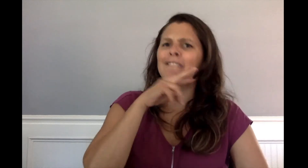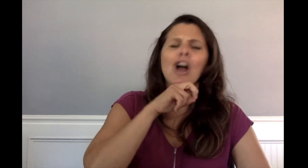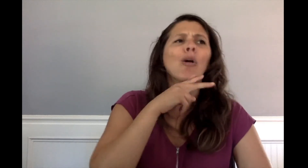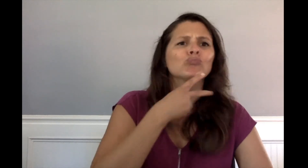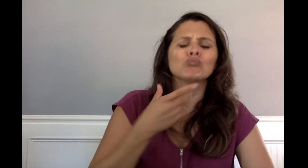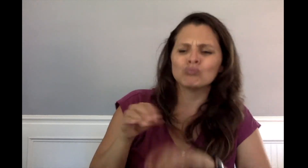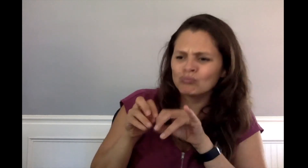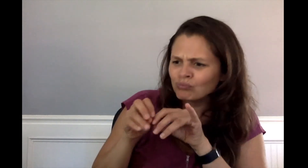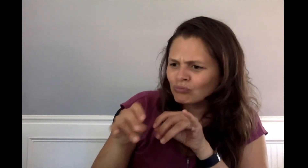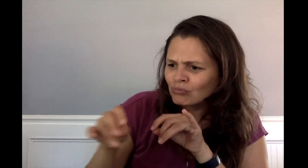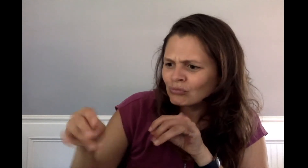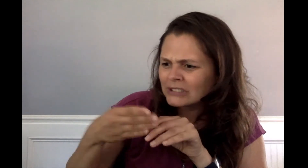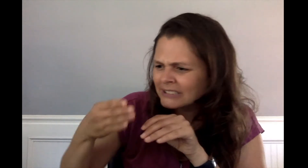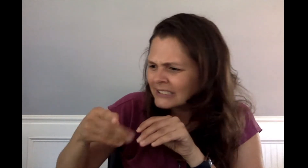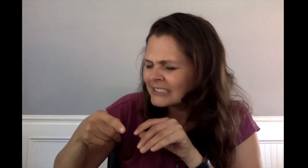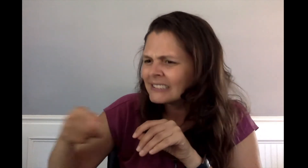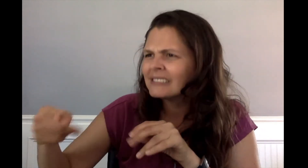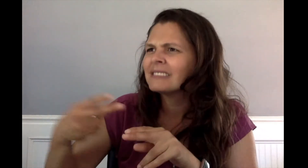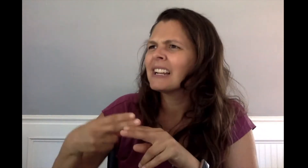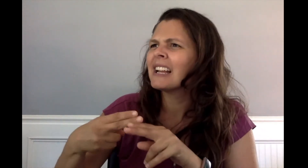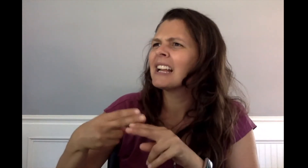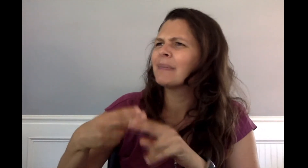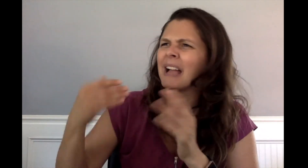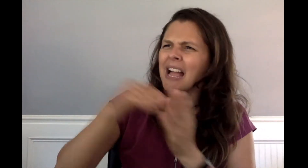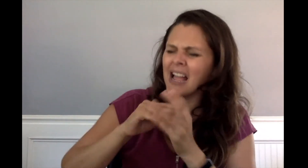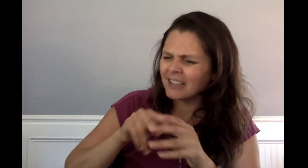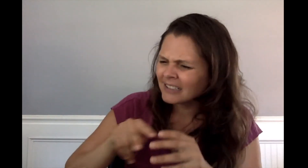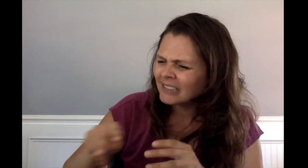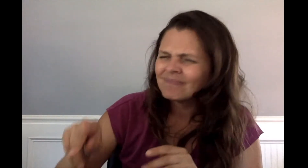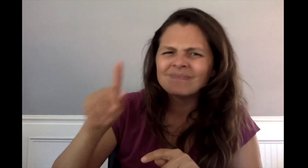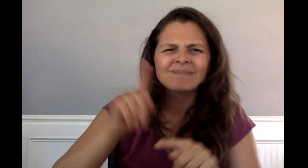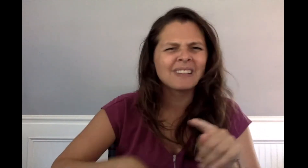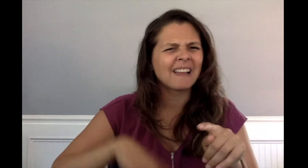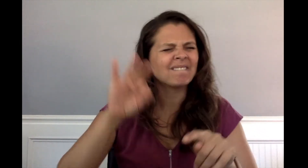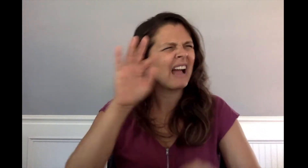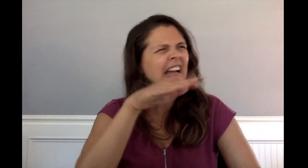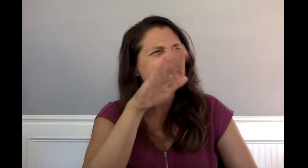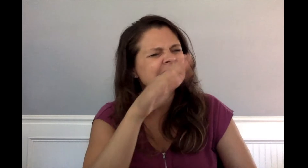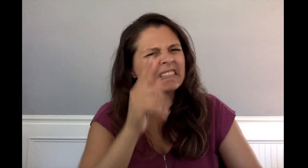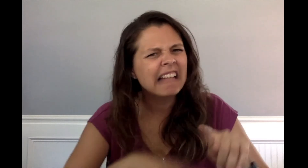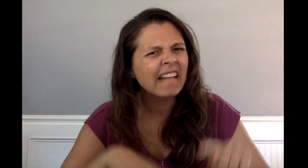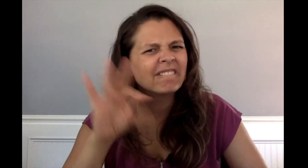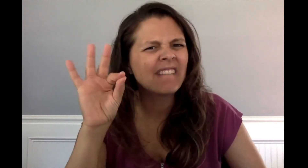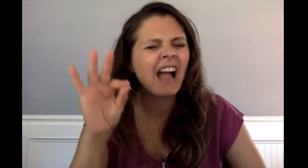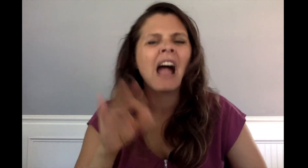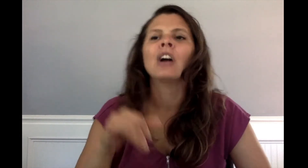Frog looked for his name tag, but couldn't find it.